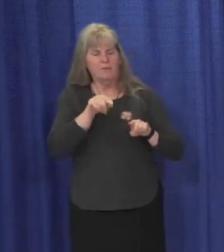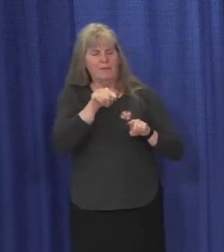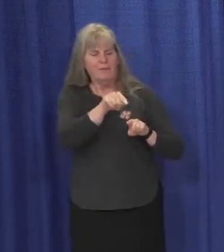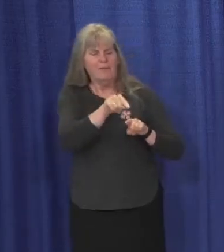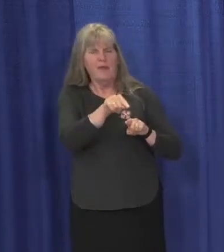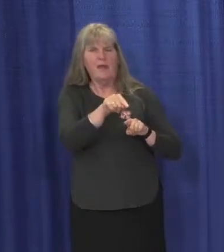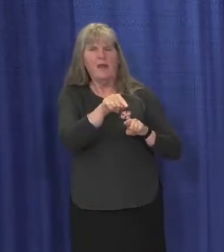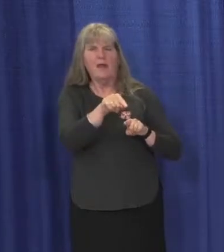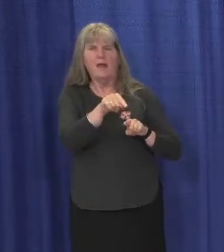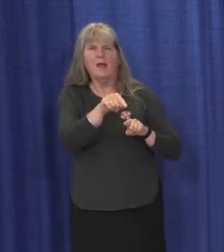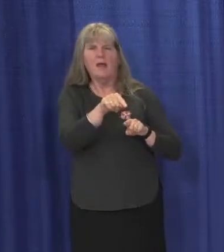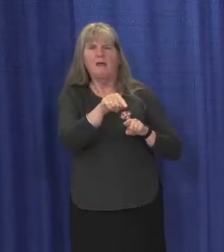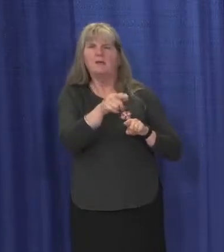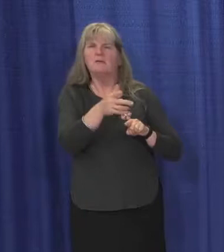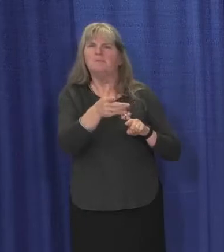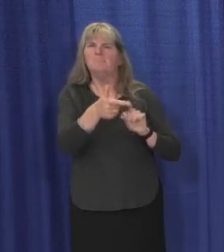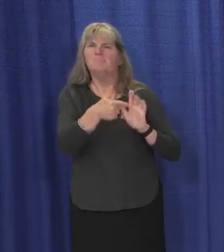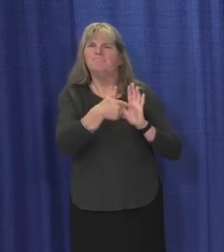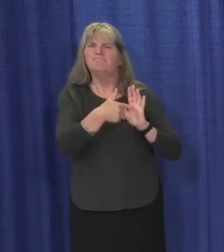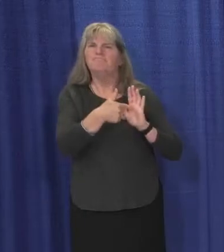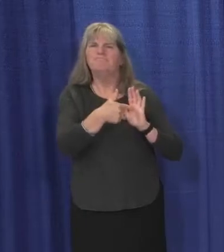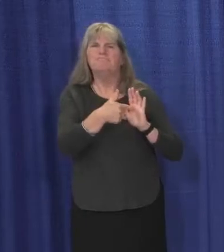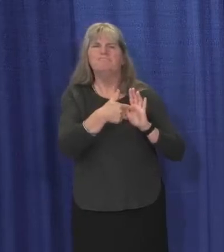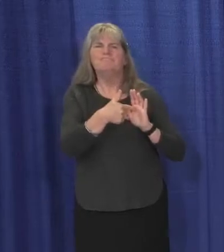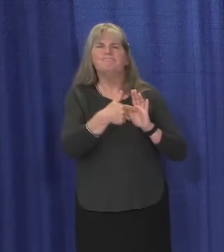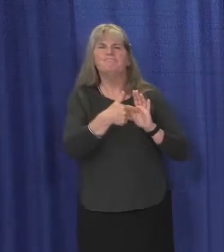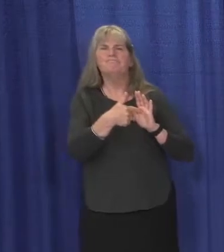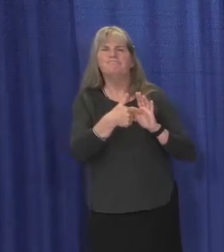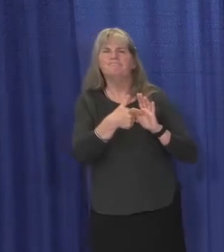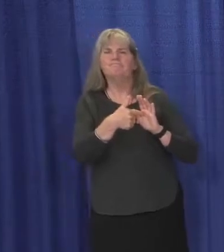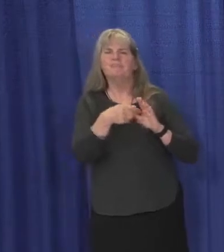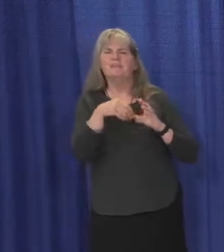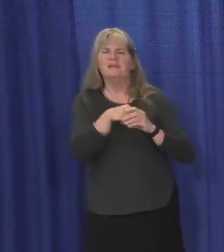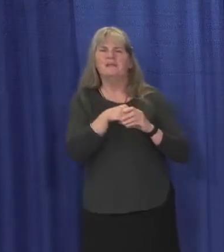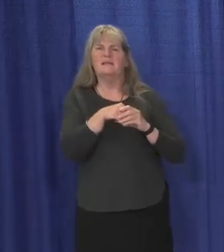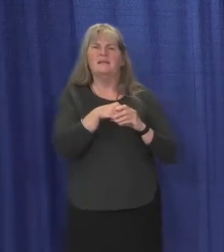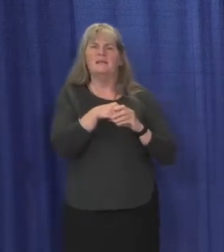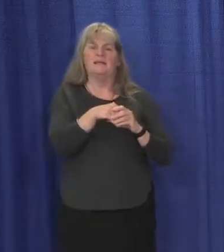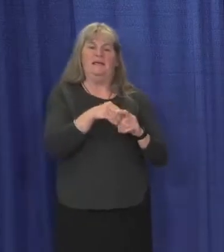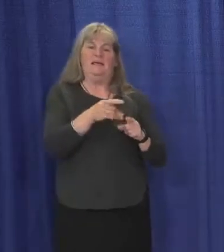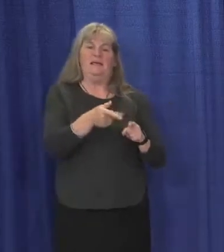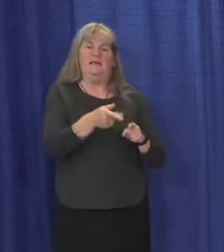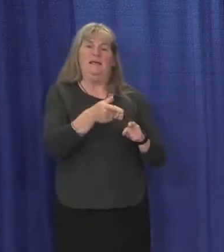if we are seeing transmission through this current urban